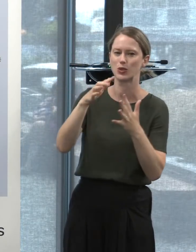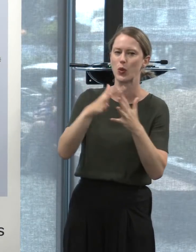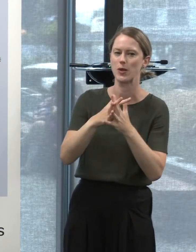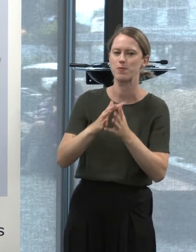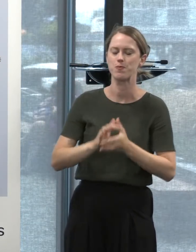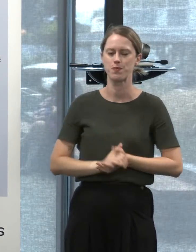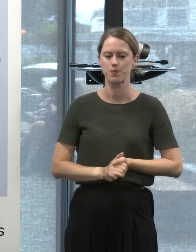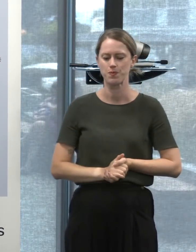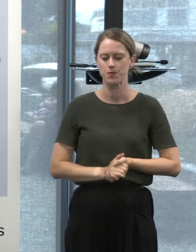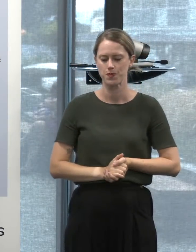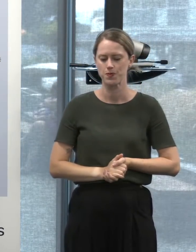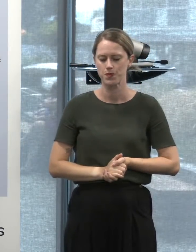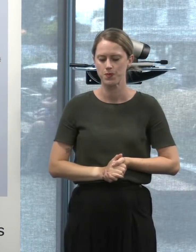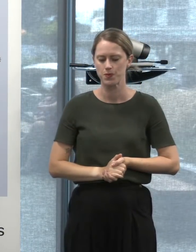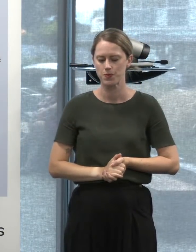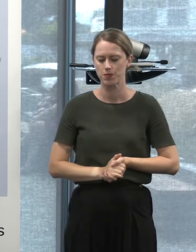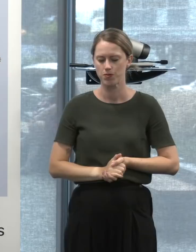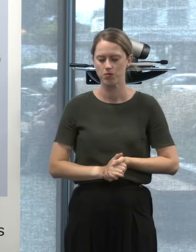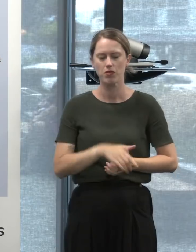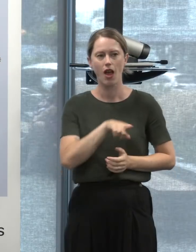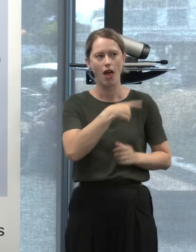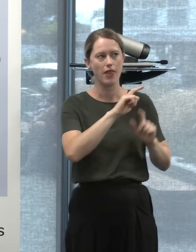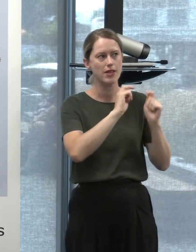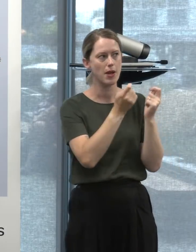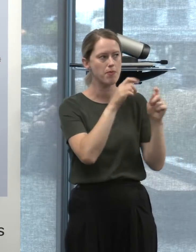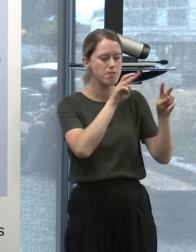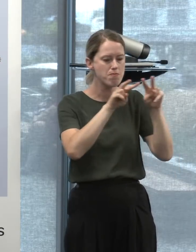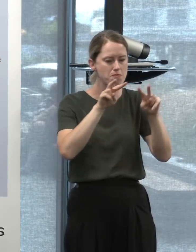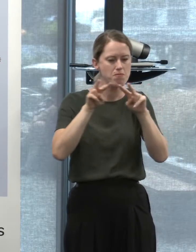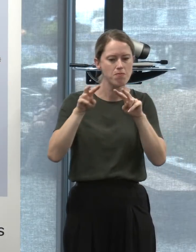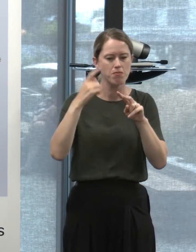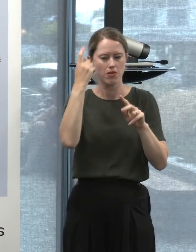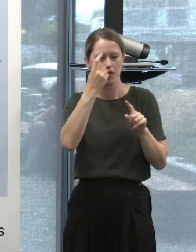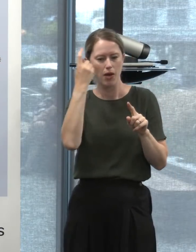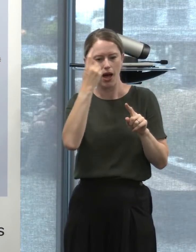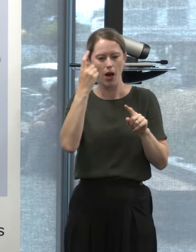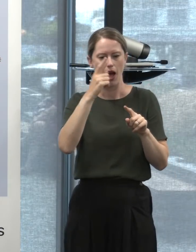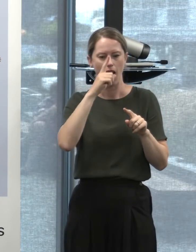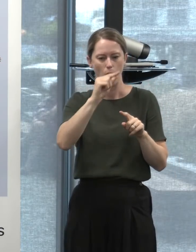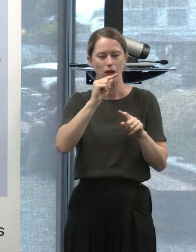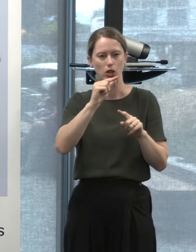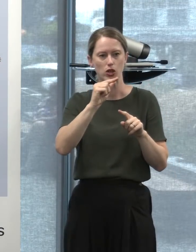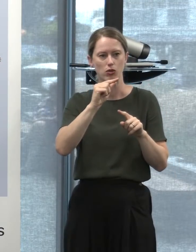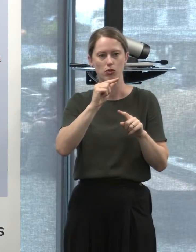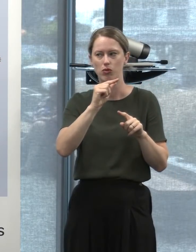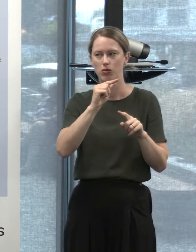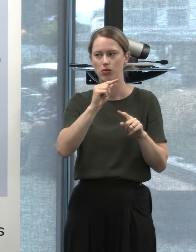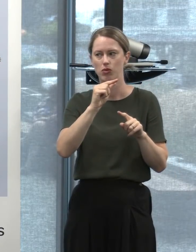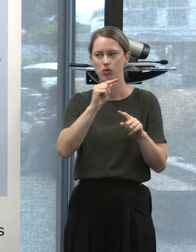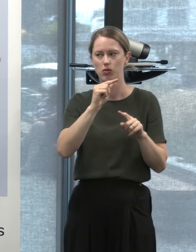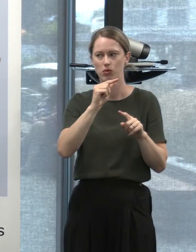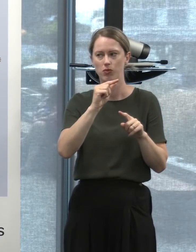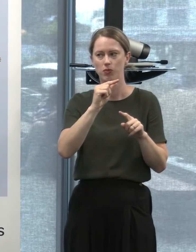year-olds can receive a boast - booster dose and when. I am expecting advice on this